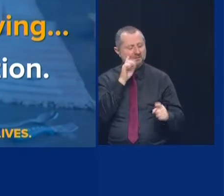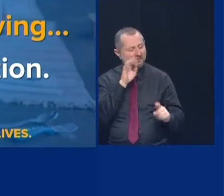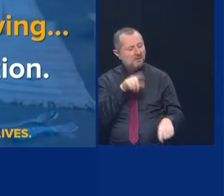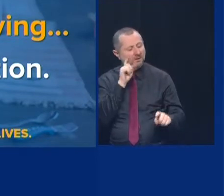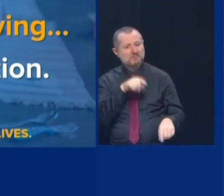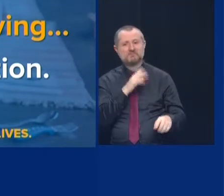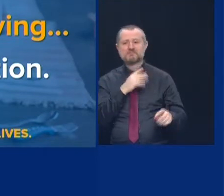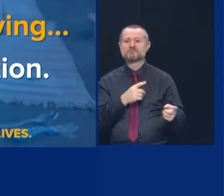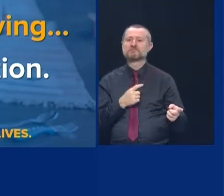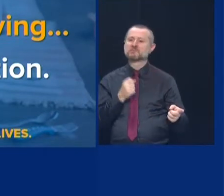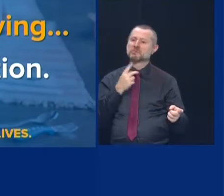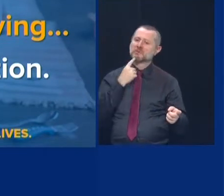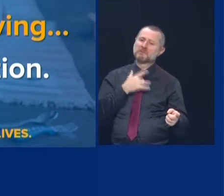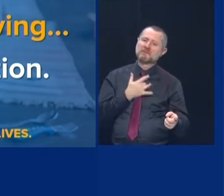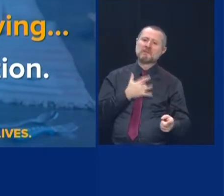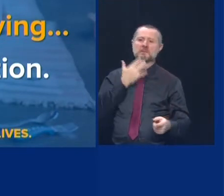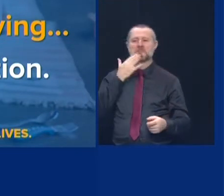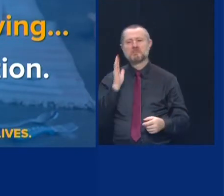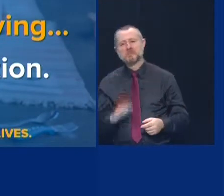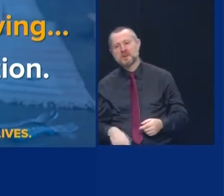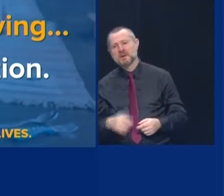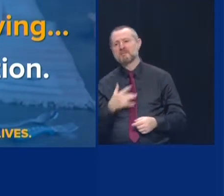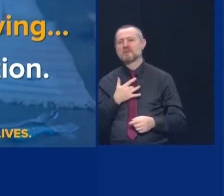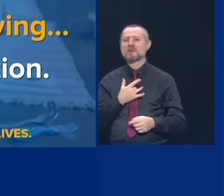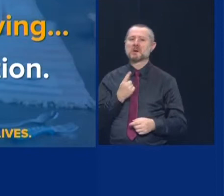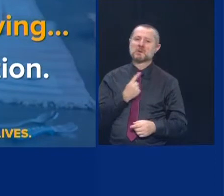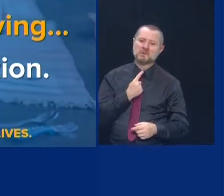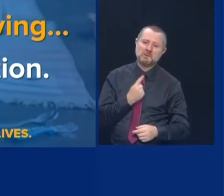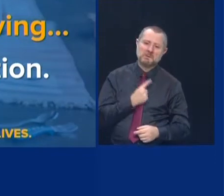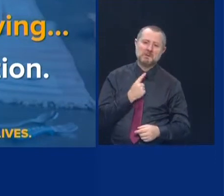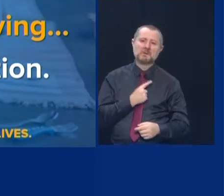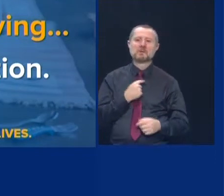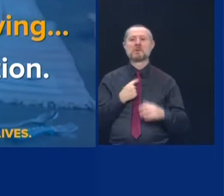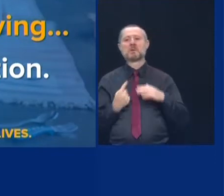HOME FOR THANKSGIVING.